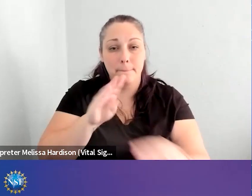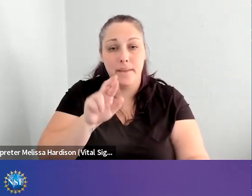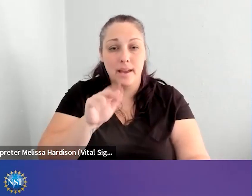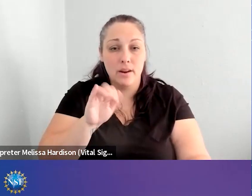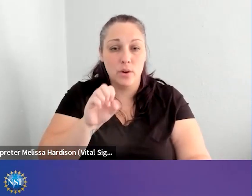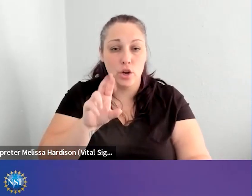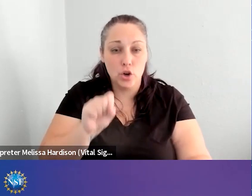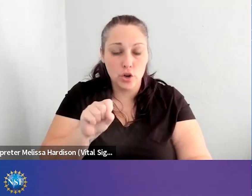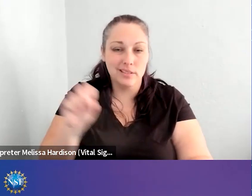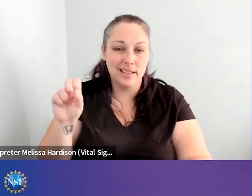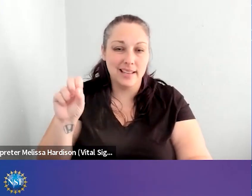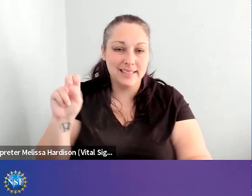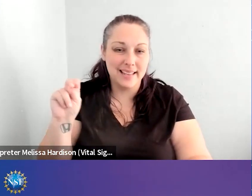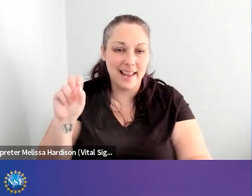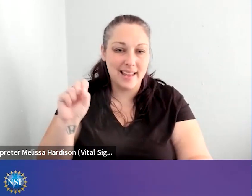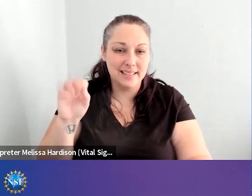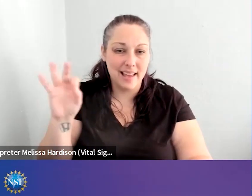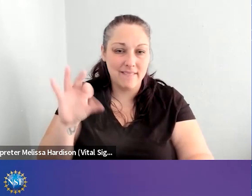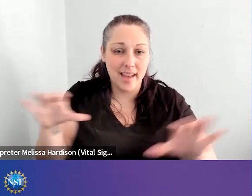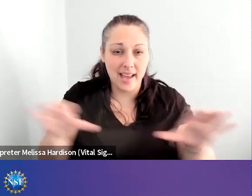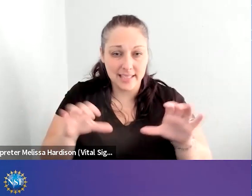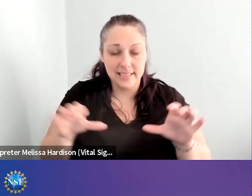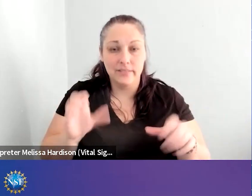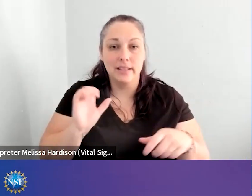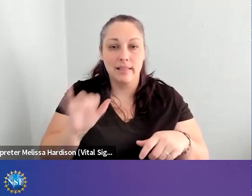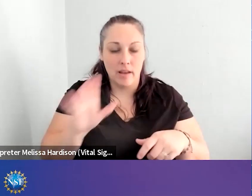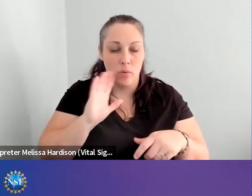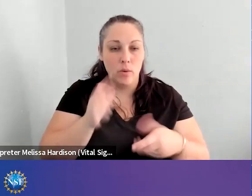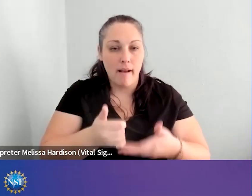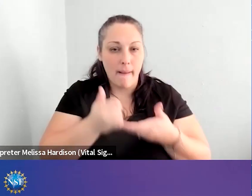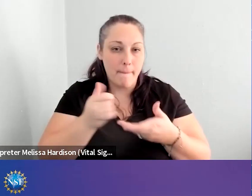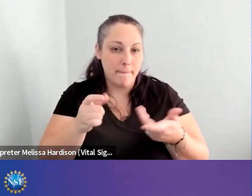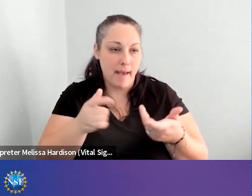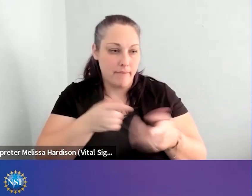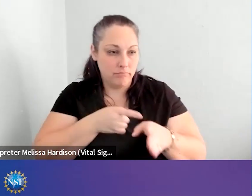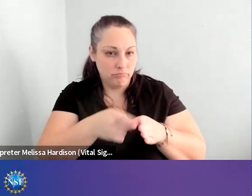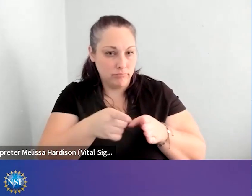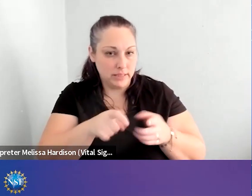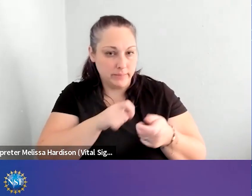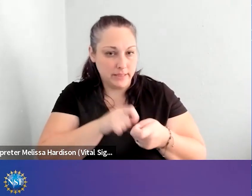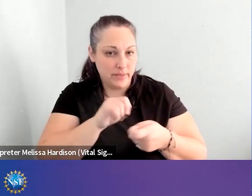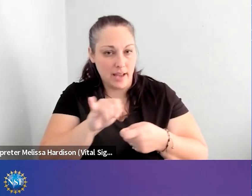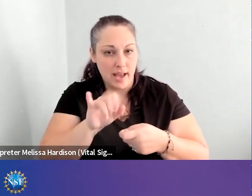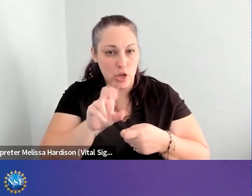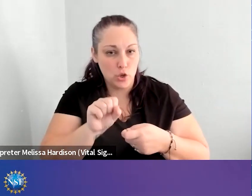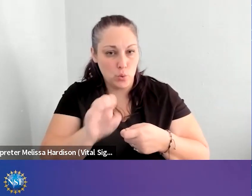and they have archived information on IUSE specifically. And if you are from a minority-serving institution,